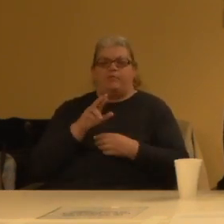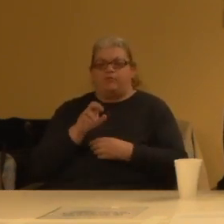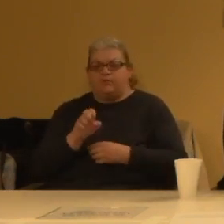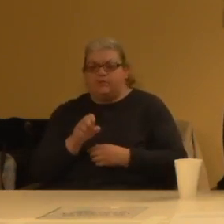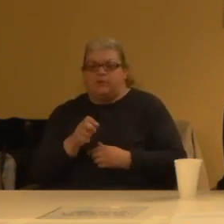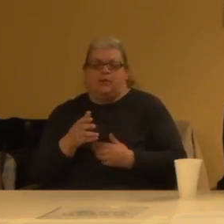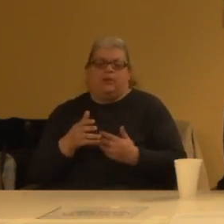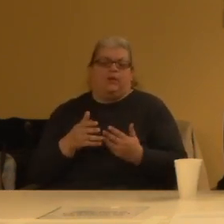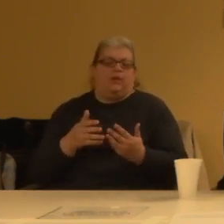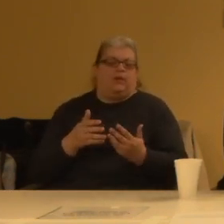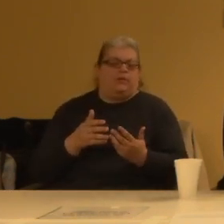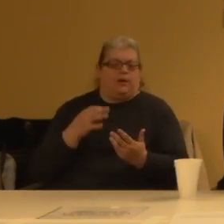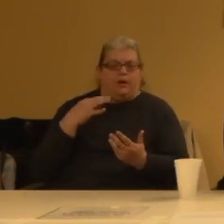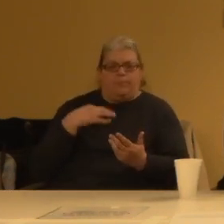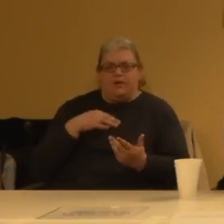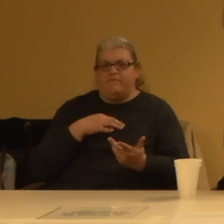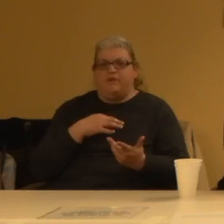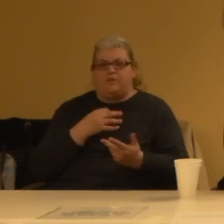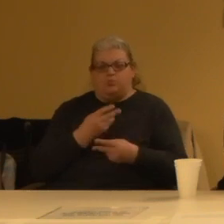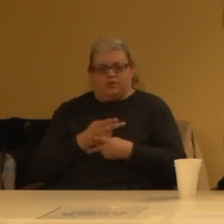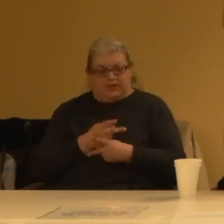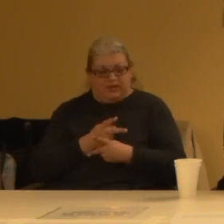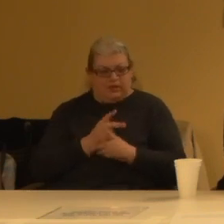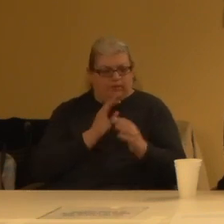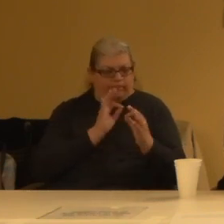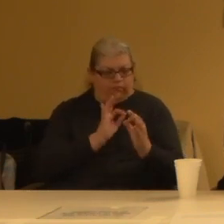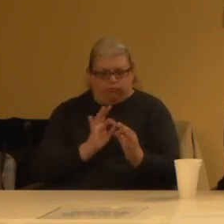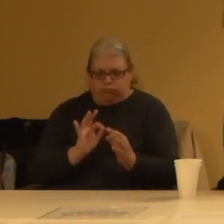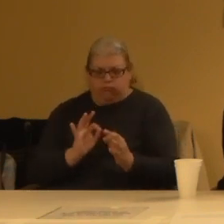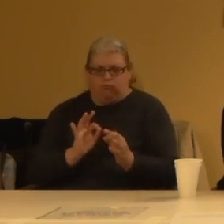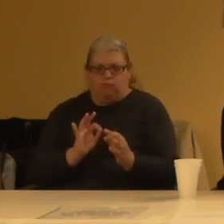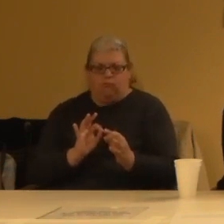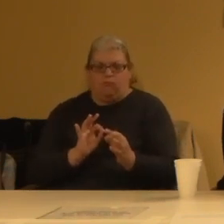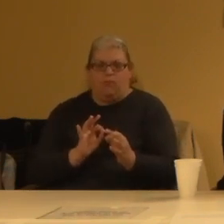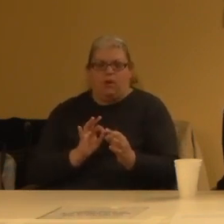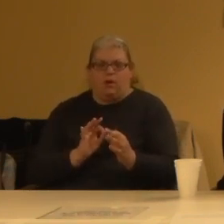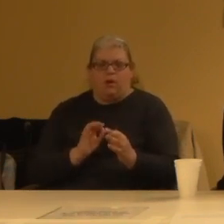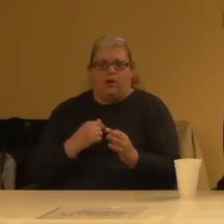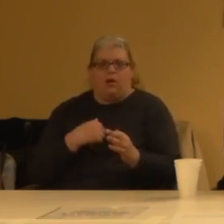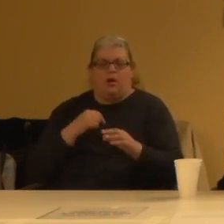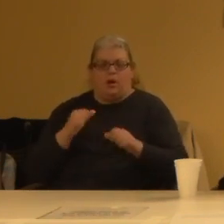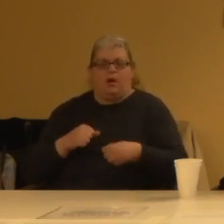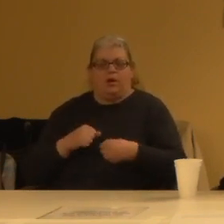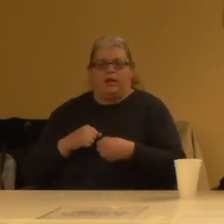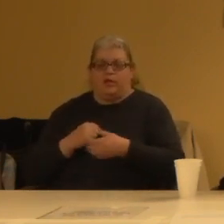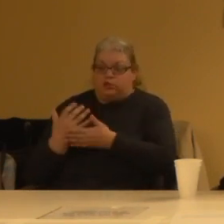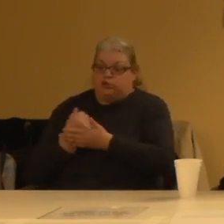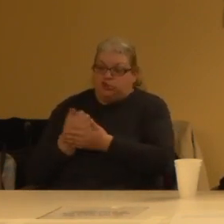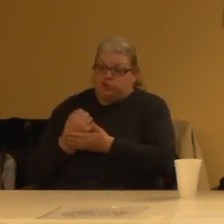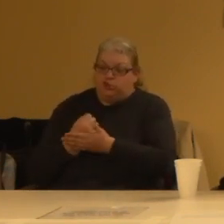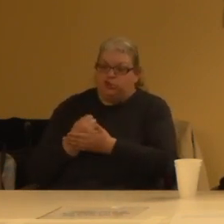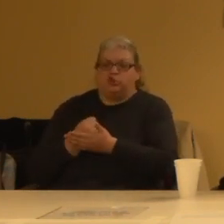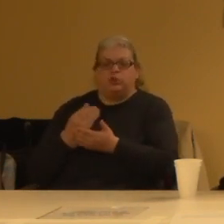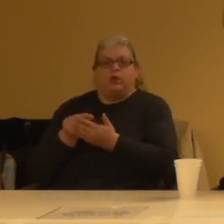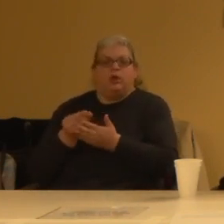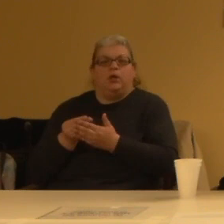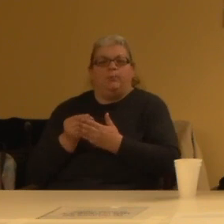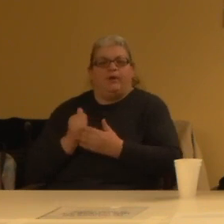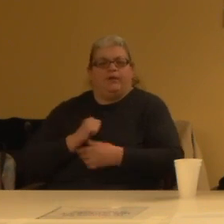were taken care of, or half taken care of, and I could run around Atlanta raising money to pay playwrights and actors,